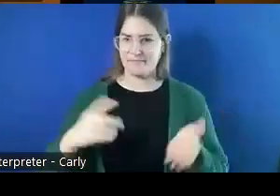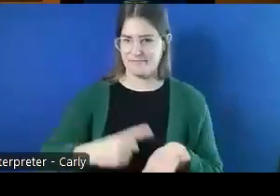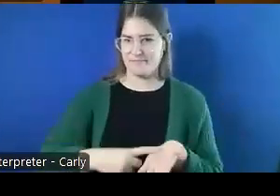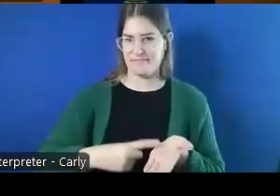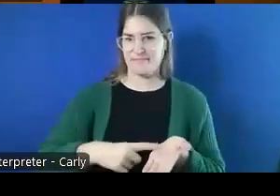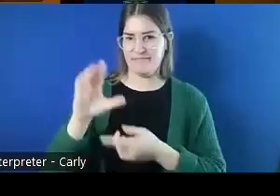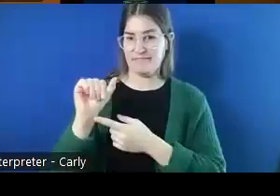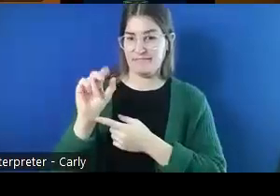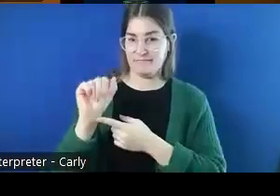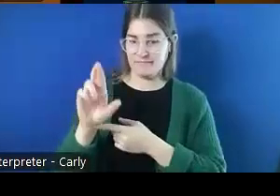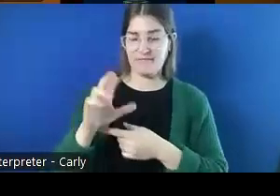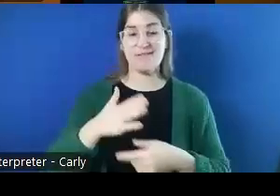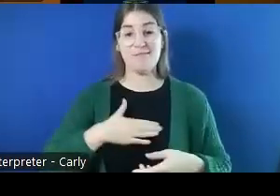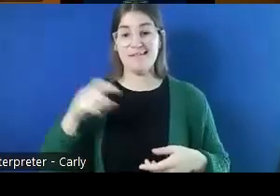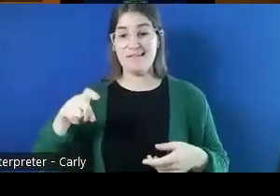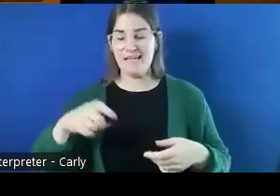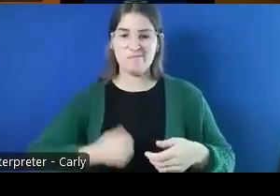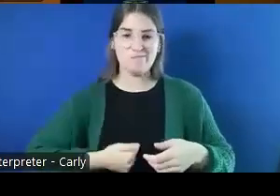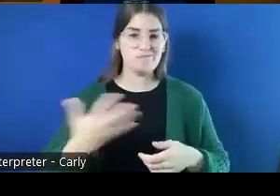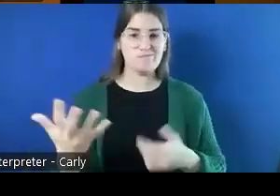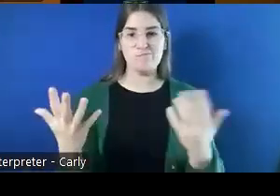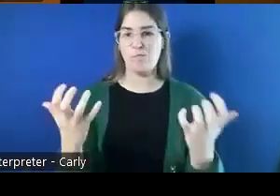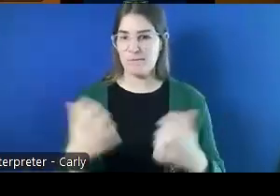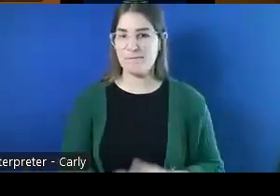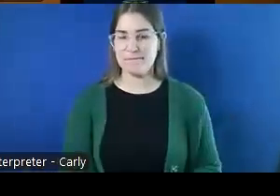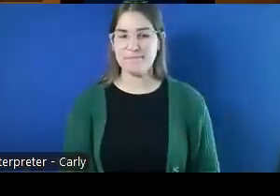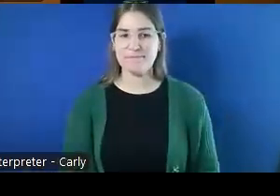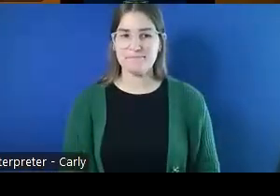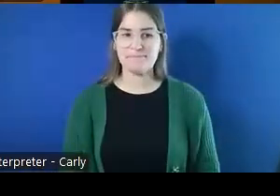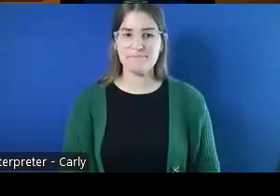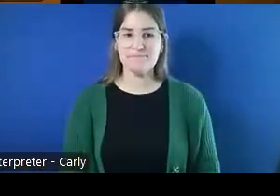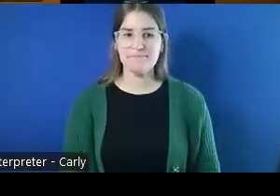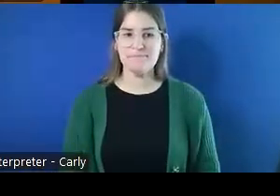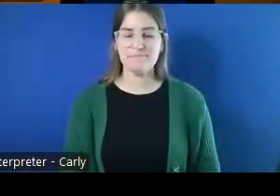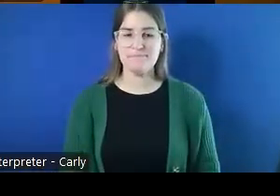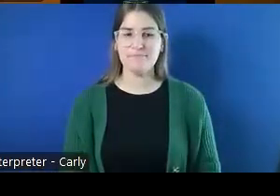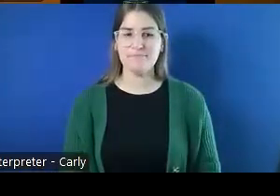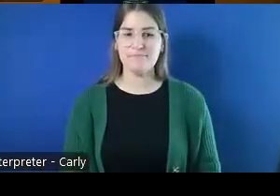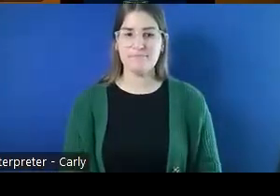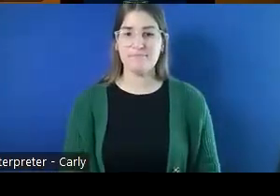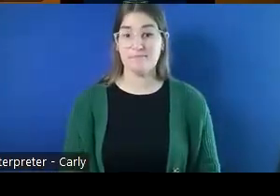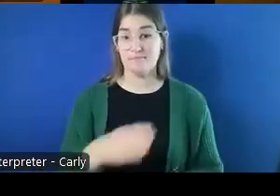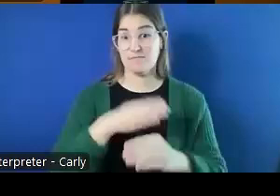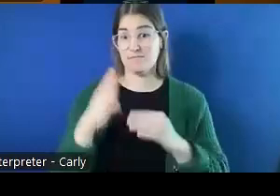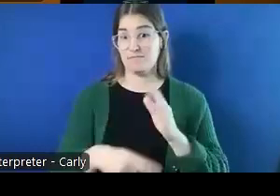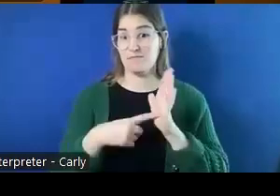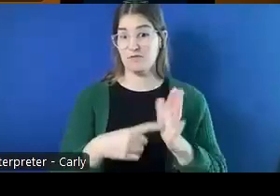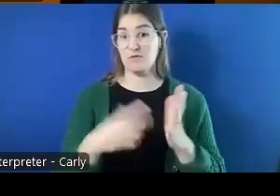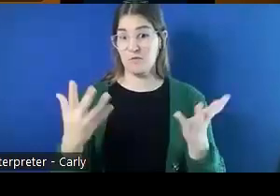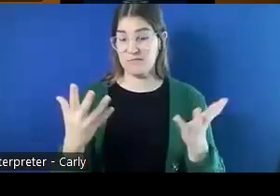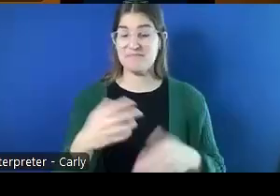about their needs and the outcomes show that patients and caregivers do talk a lot more about